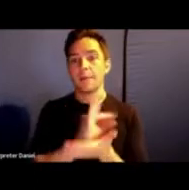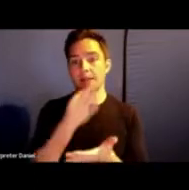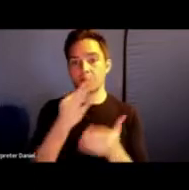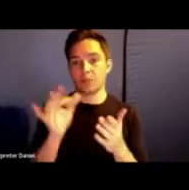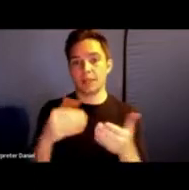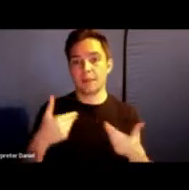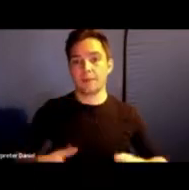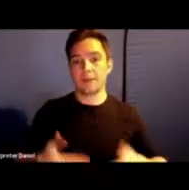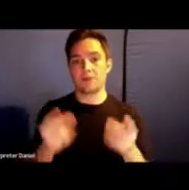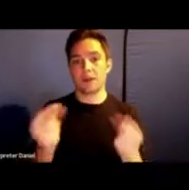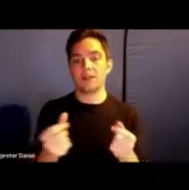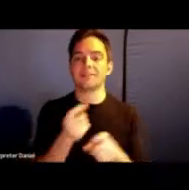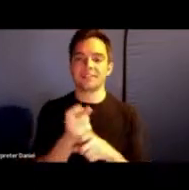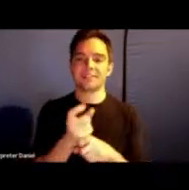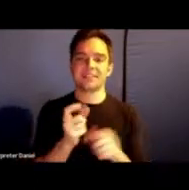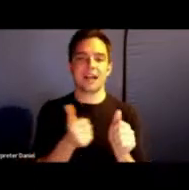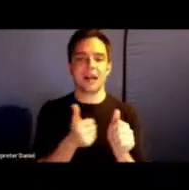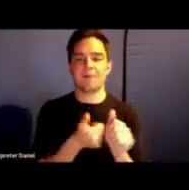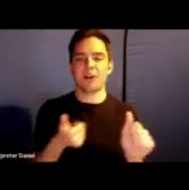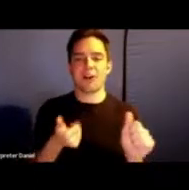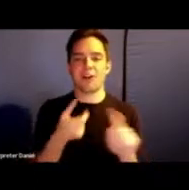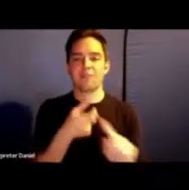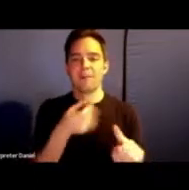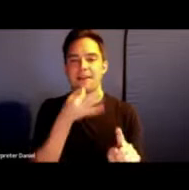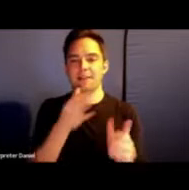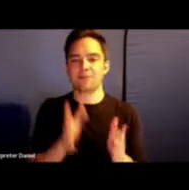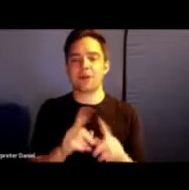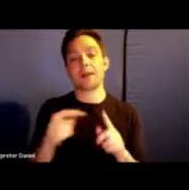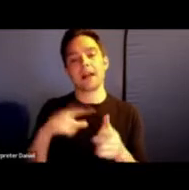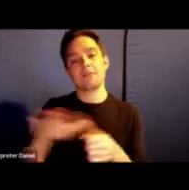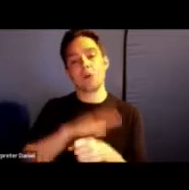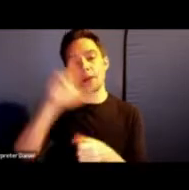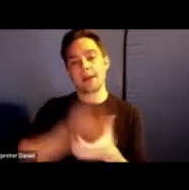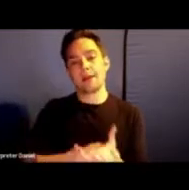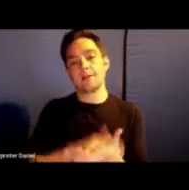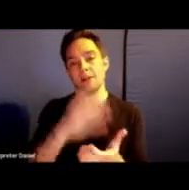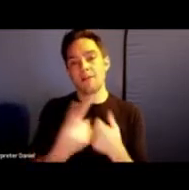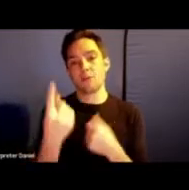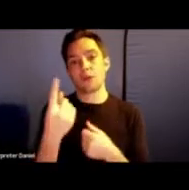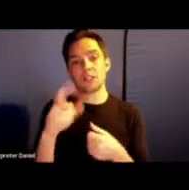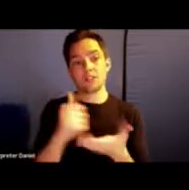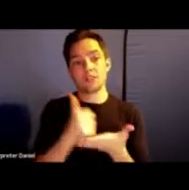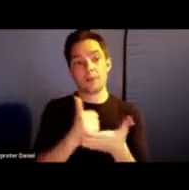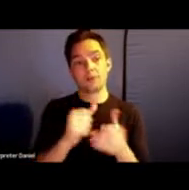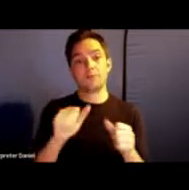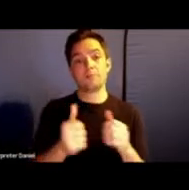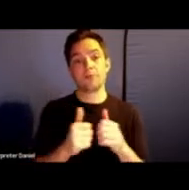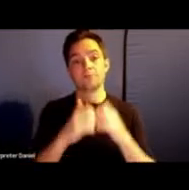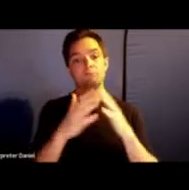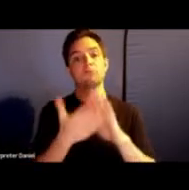I'm just kidding. I'm far from an expert. I fully believe that everyone needs help to be successful in self direction. It